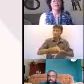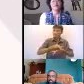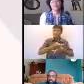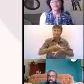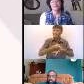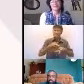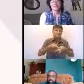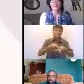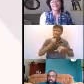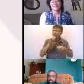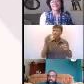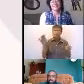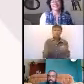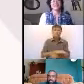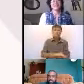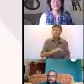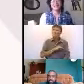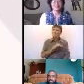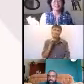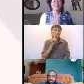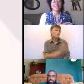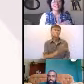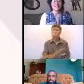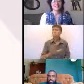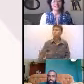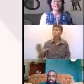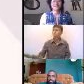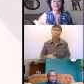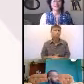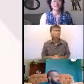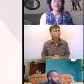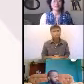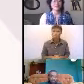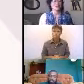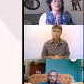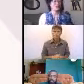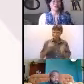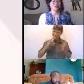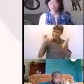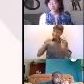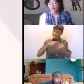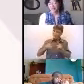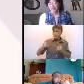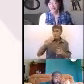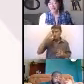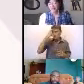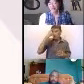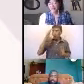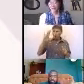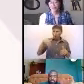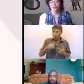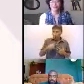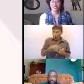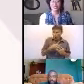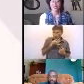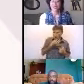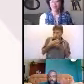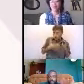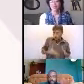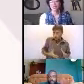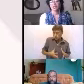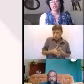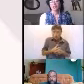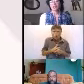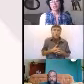is, I guess, again, playing against the idea of the expert model, where you can do a three-hour